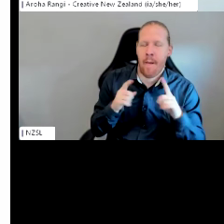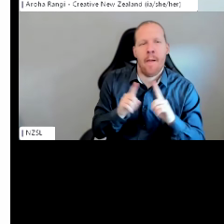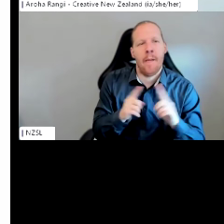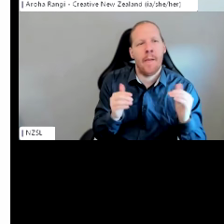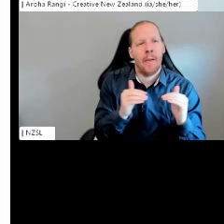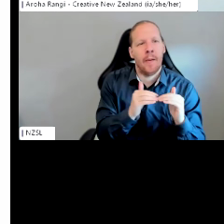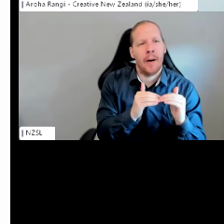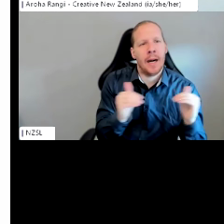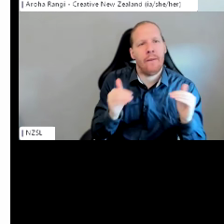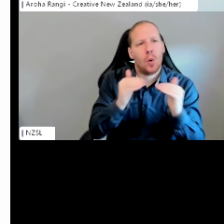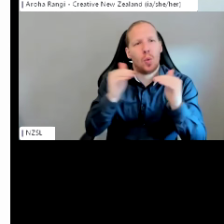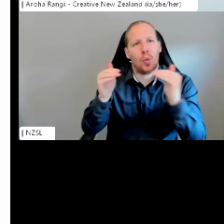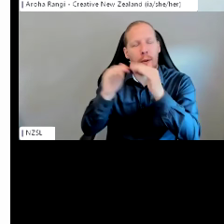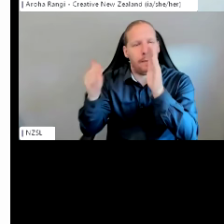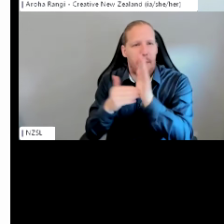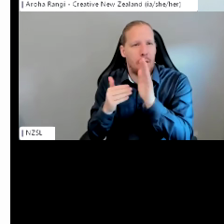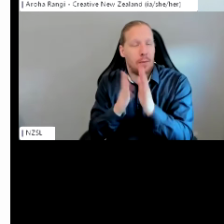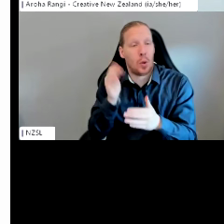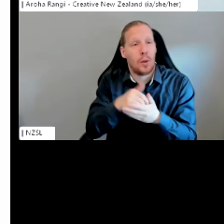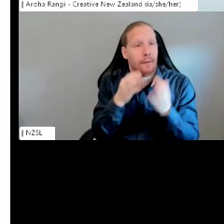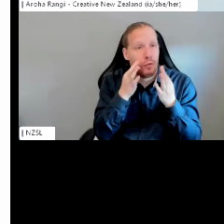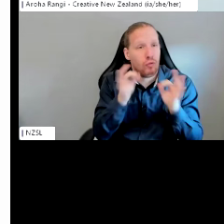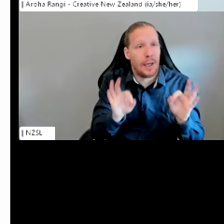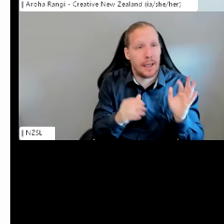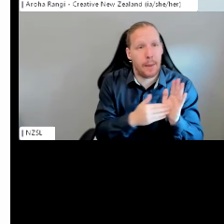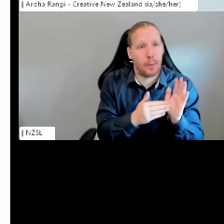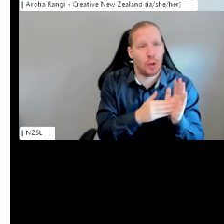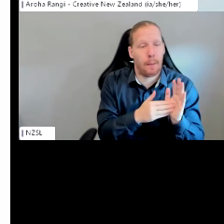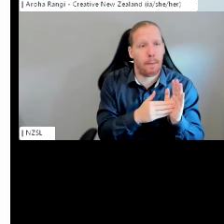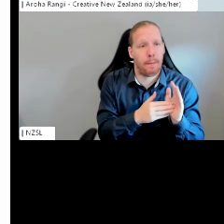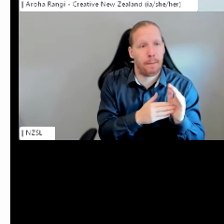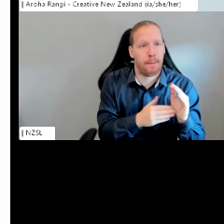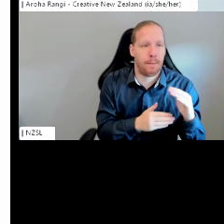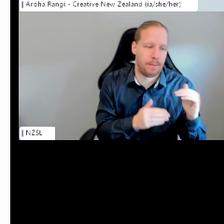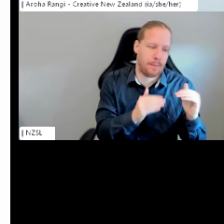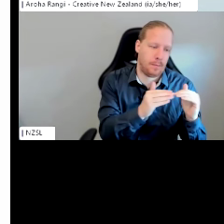including free membership if you wanted to create a free tier to get people in and then use that to